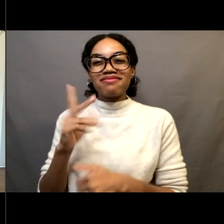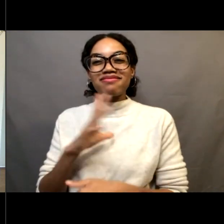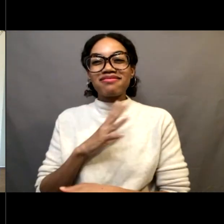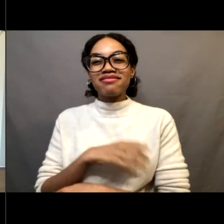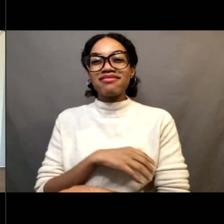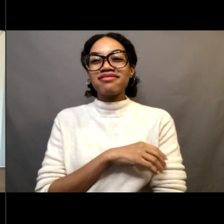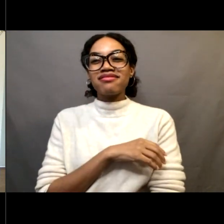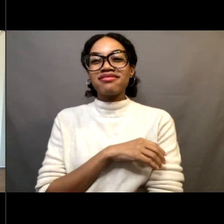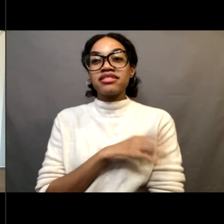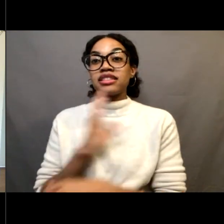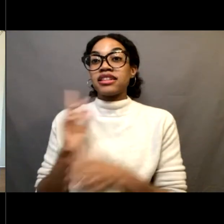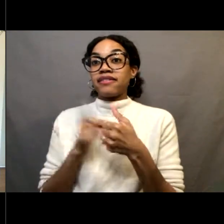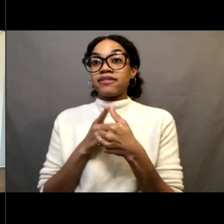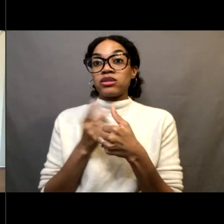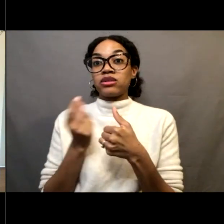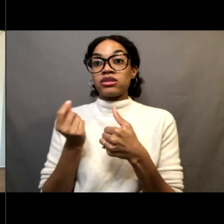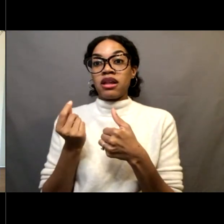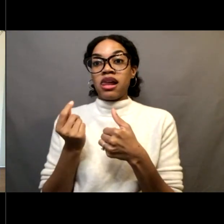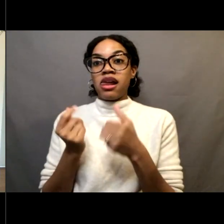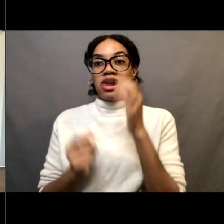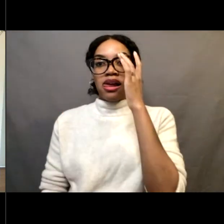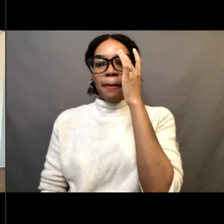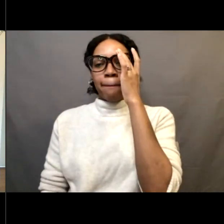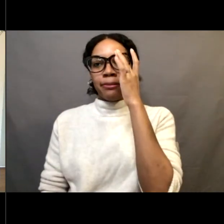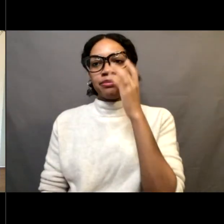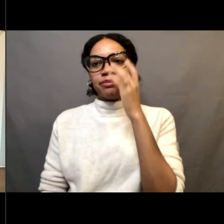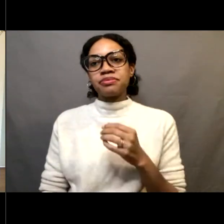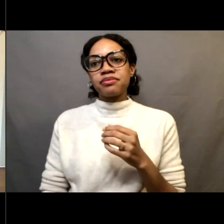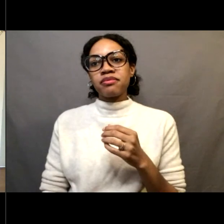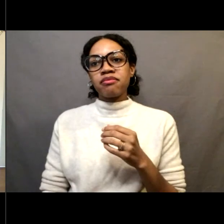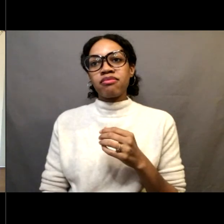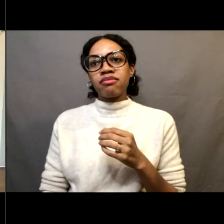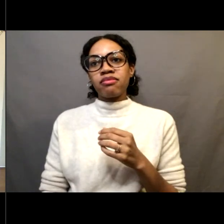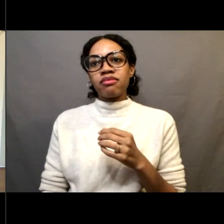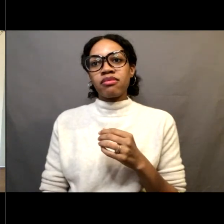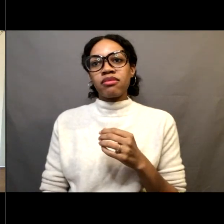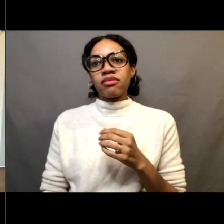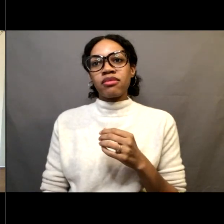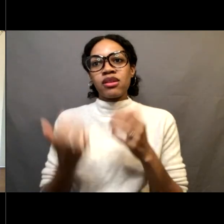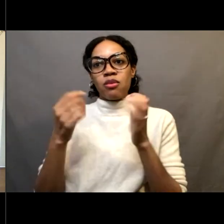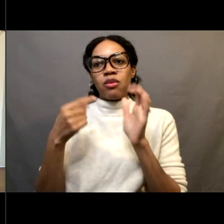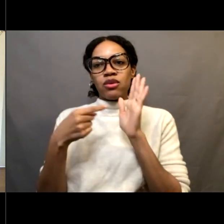But first I just want to make sure that we can demonstrate that my house is actually going to